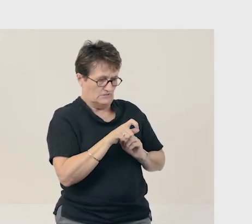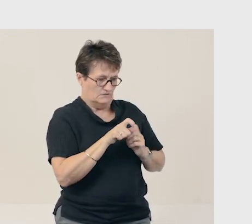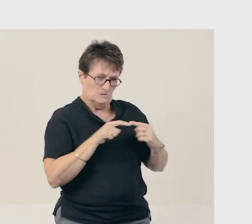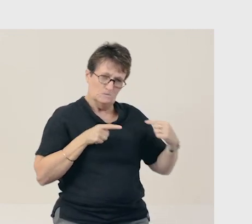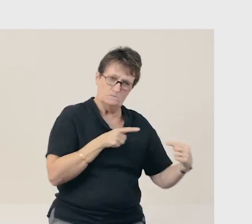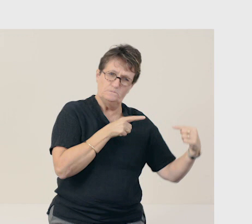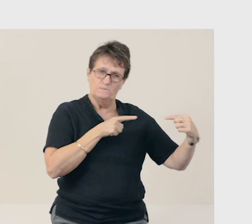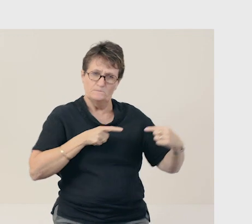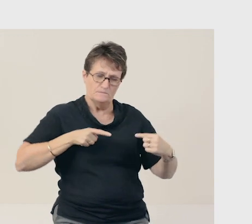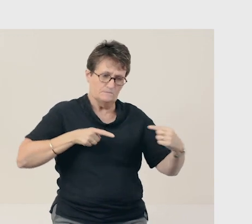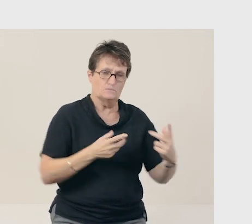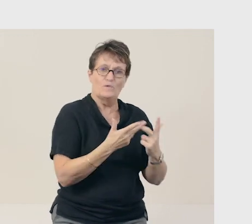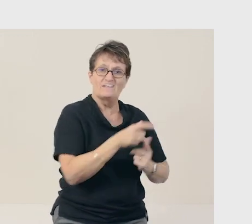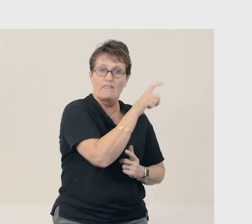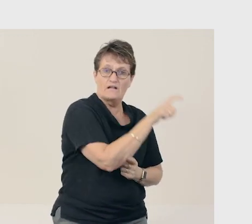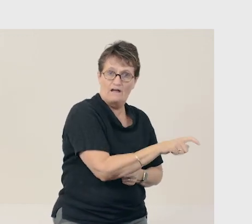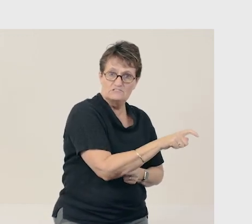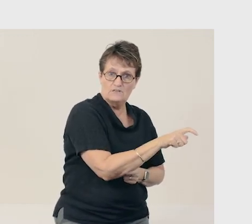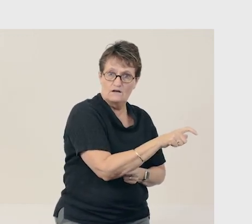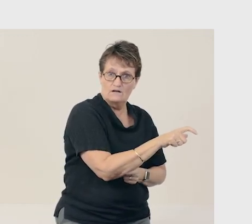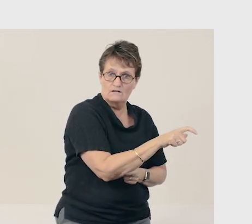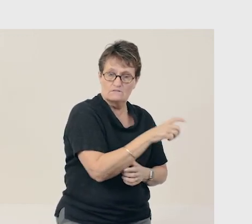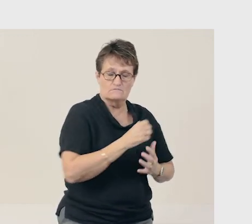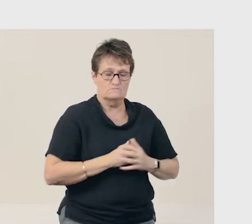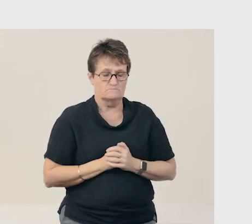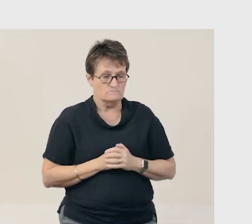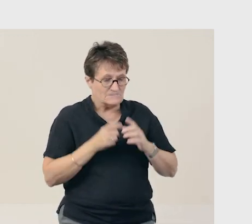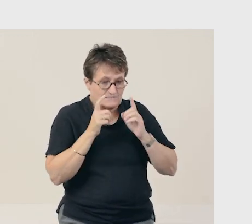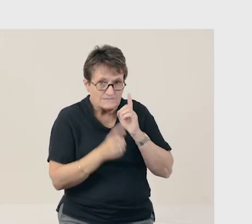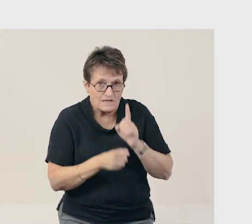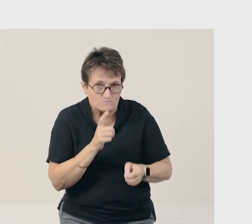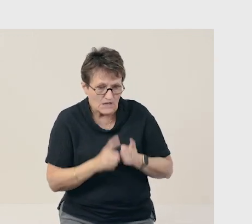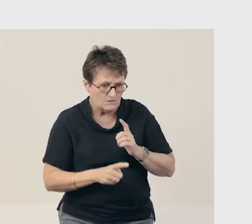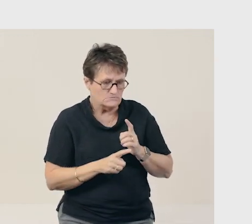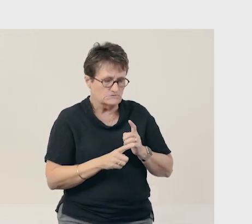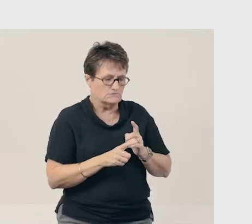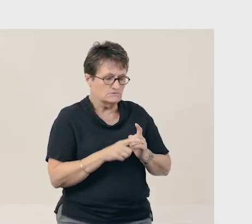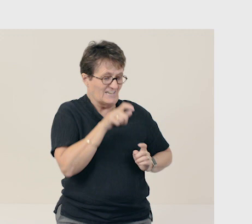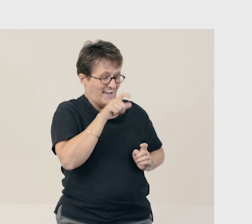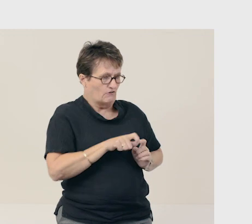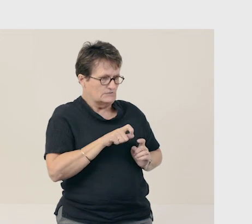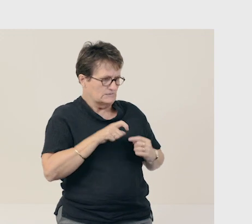Other examples of external conflict are clashes with a cyclone or a wild animal,